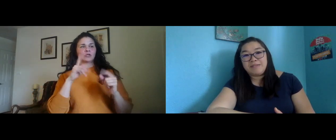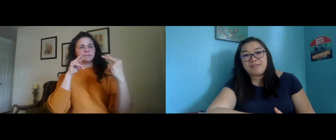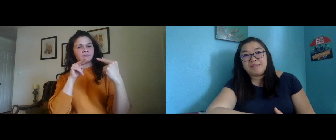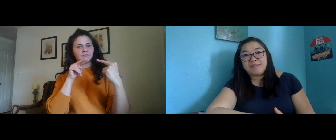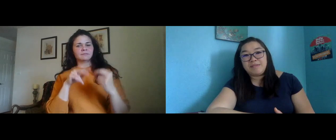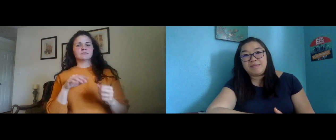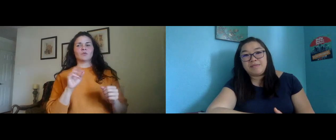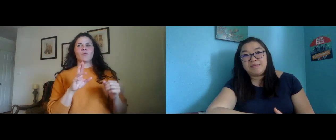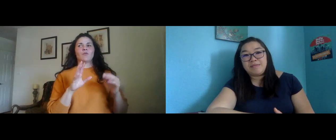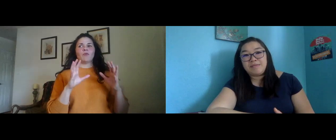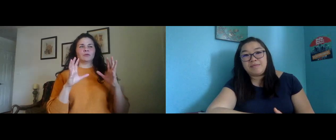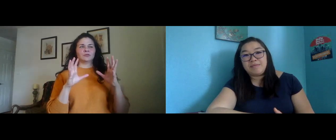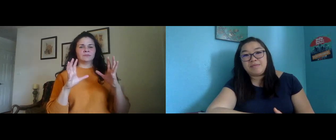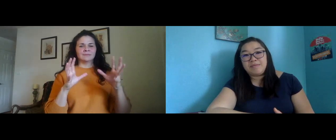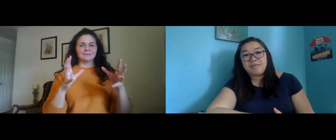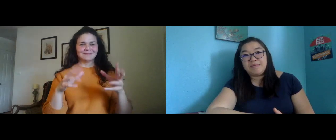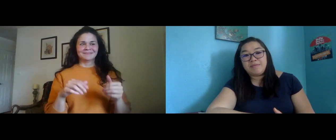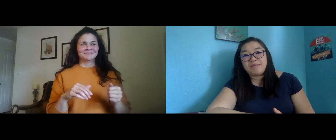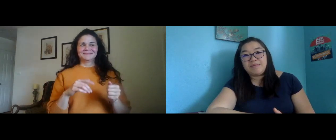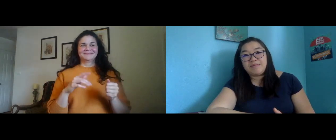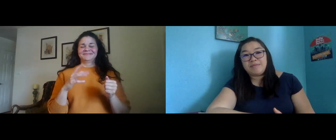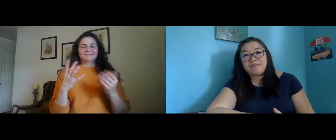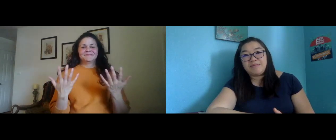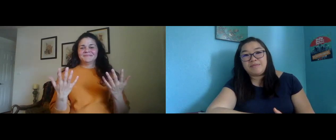or a connection with another person, or...anything.